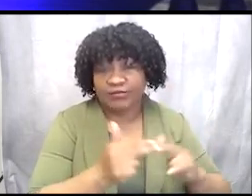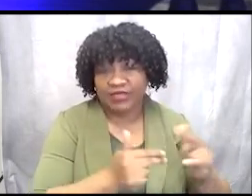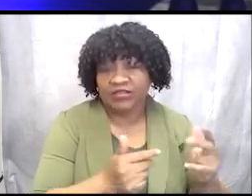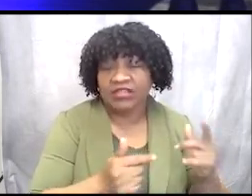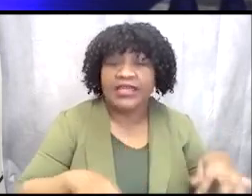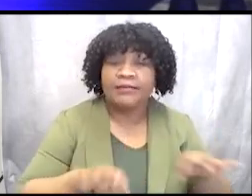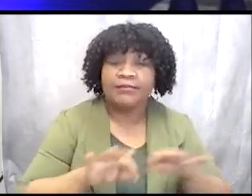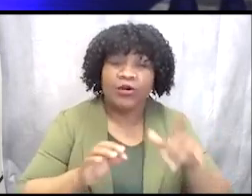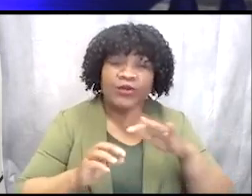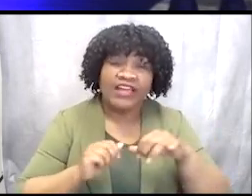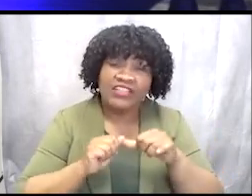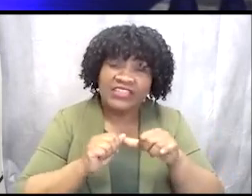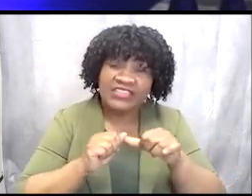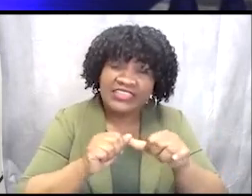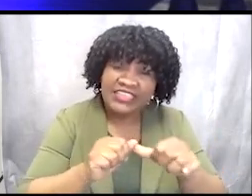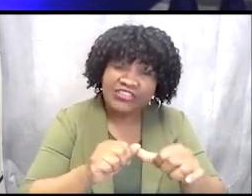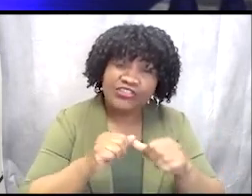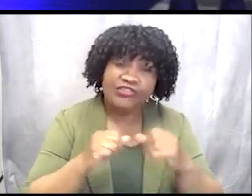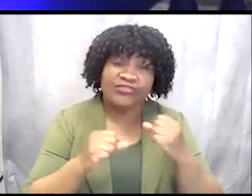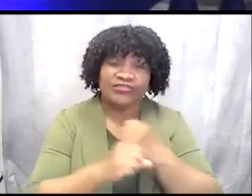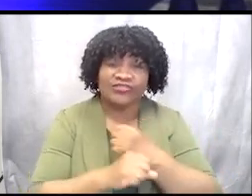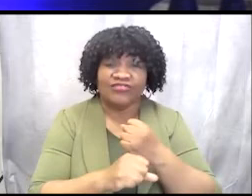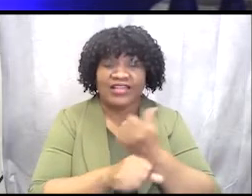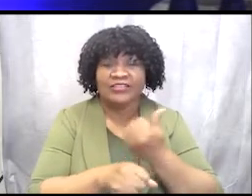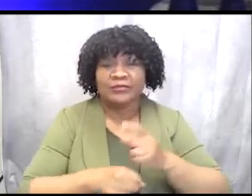We have to continue to fight to ensure